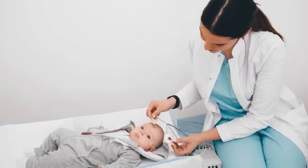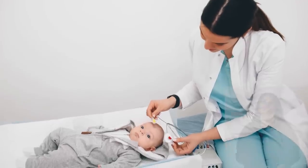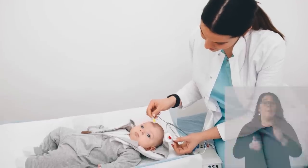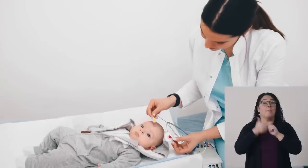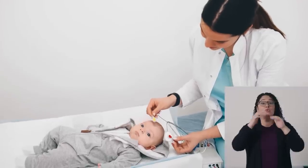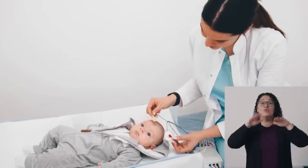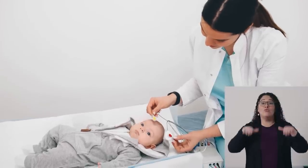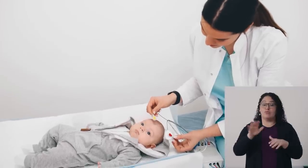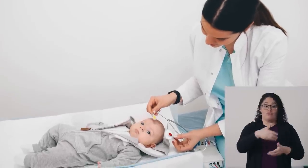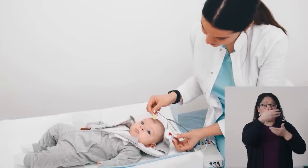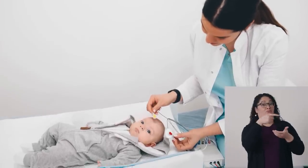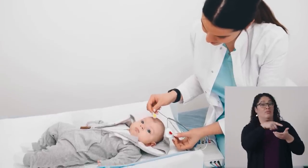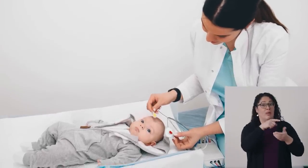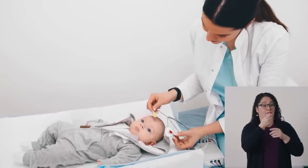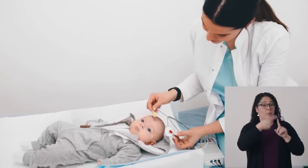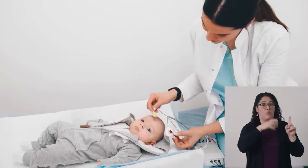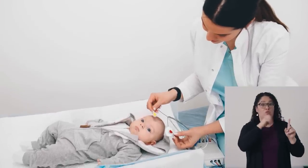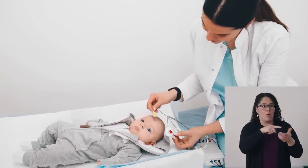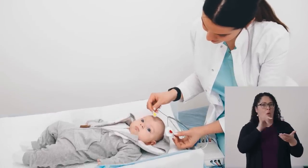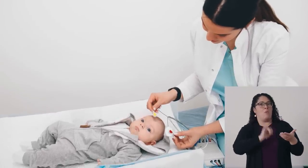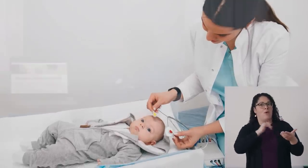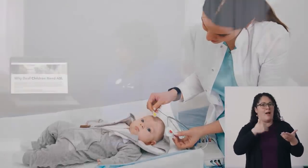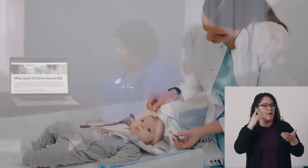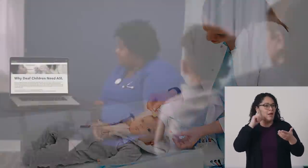born with hearing loss are identified by a few months old.